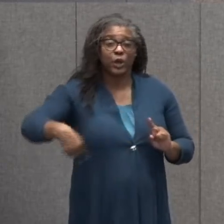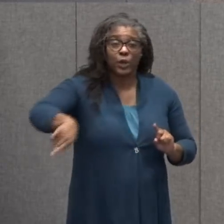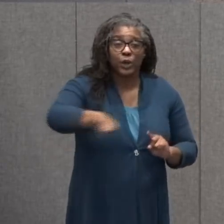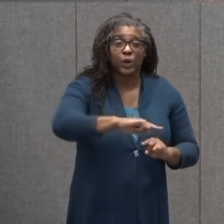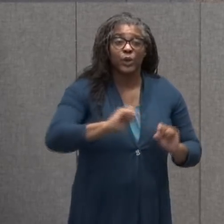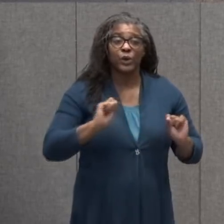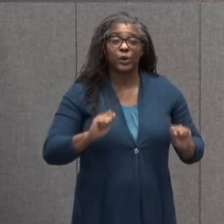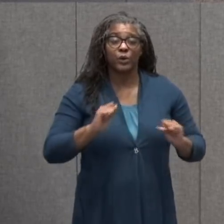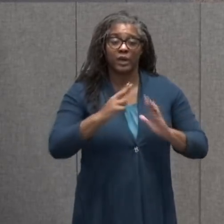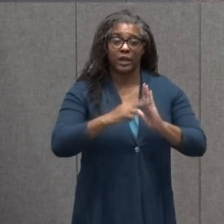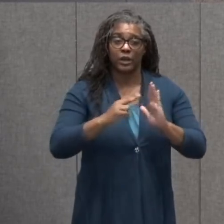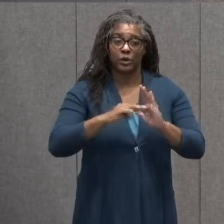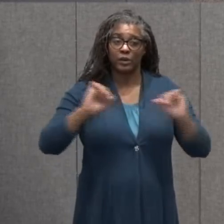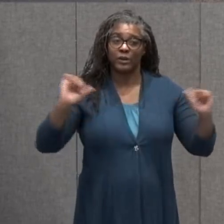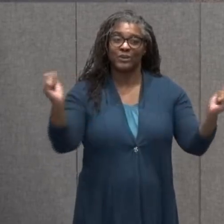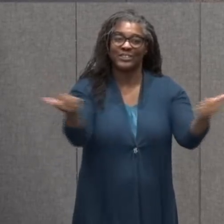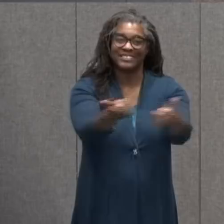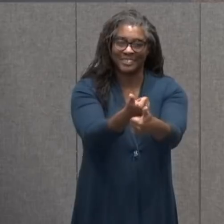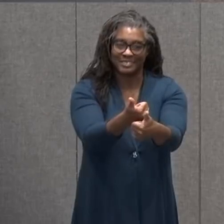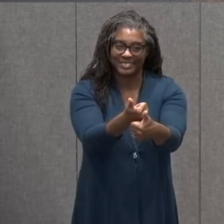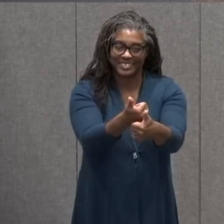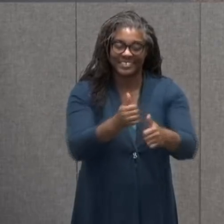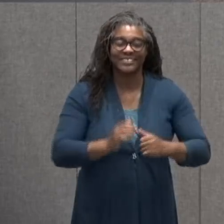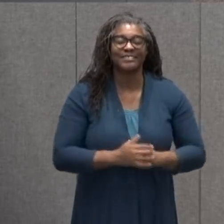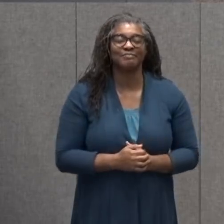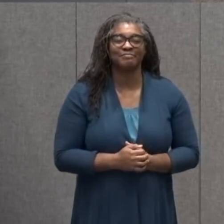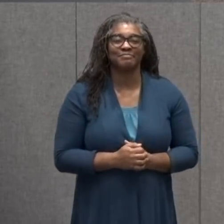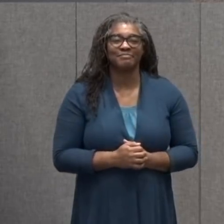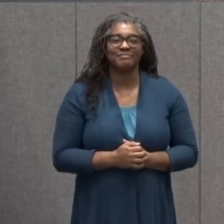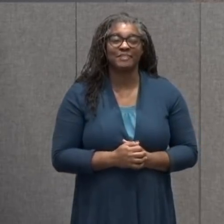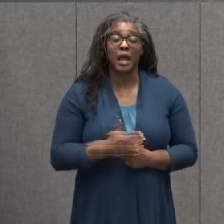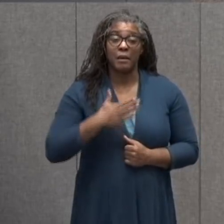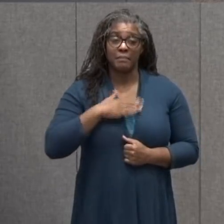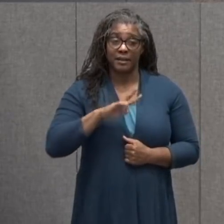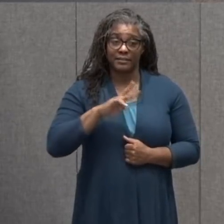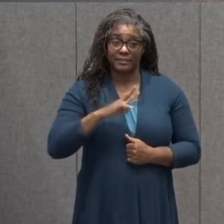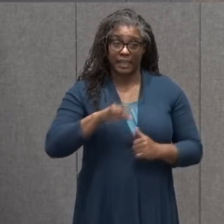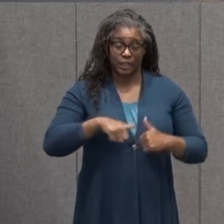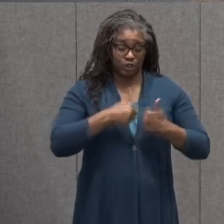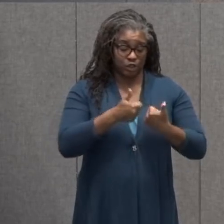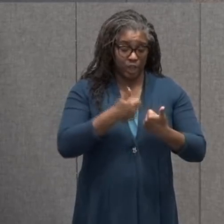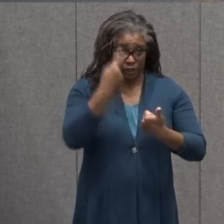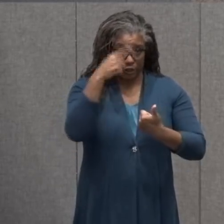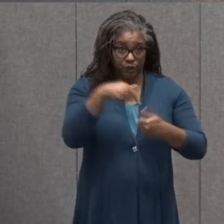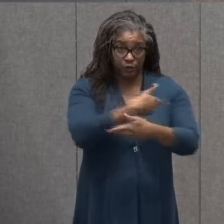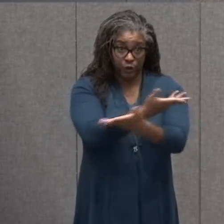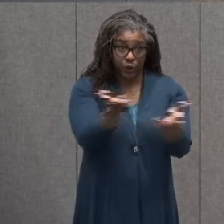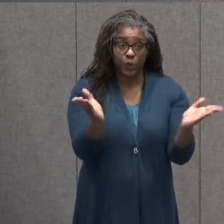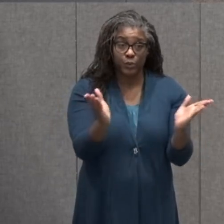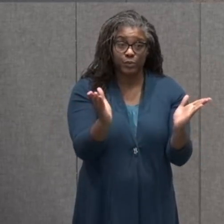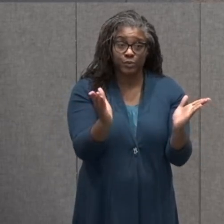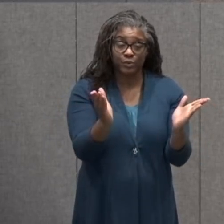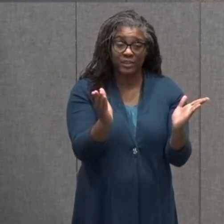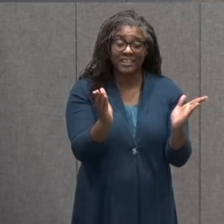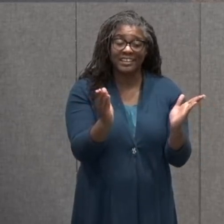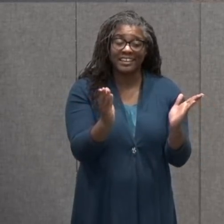My second challenge for you is to take this inspiration about weather,